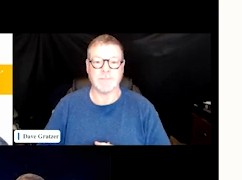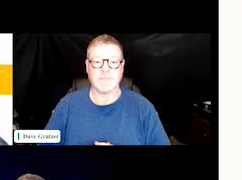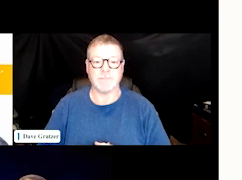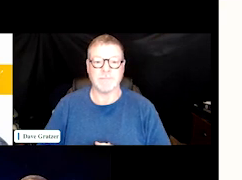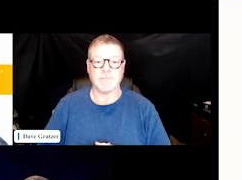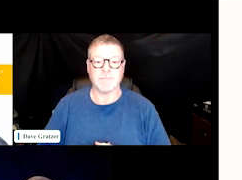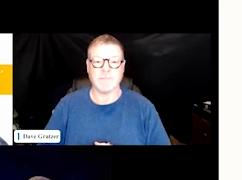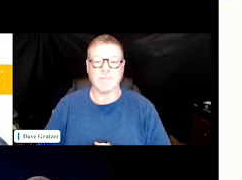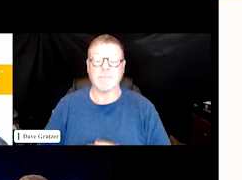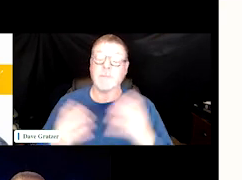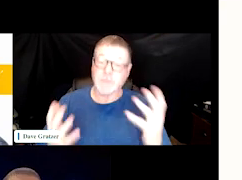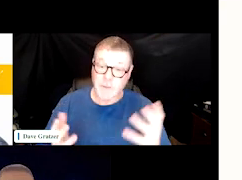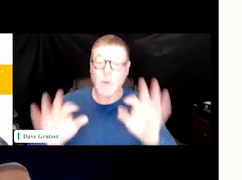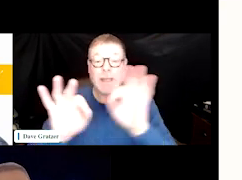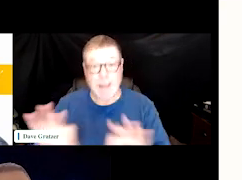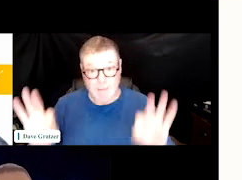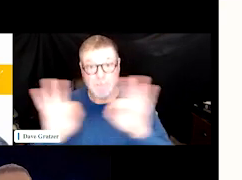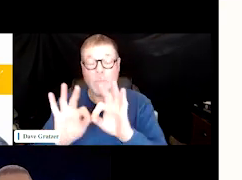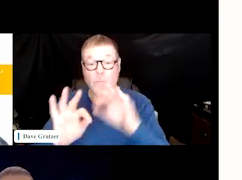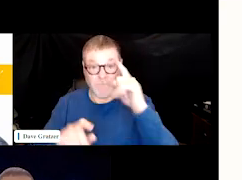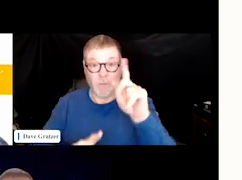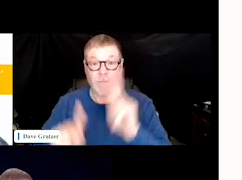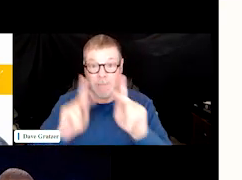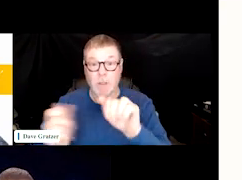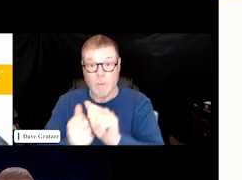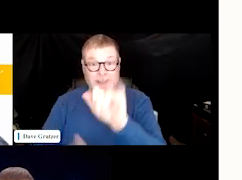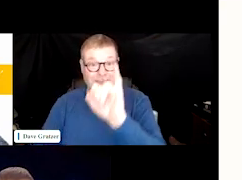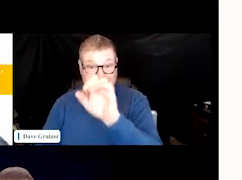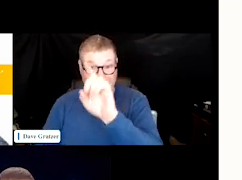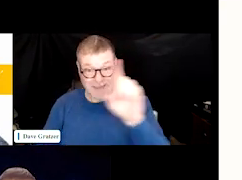So it's important to keep people with IDD in peer support